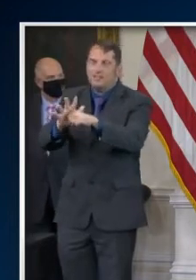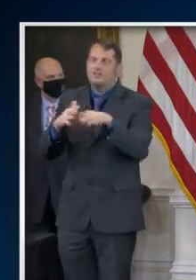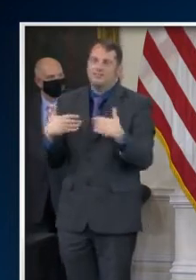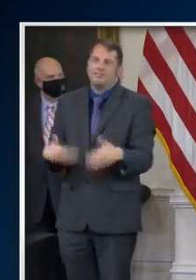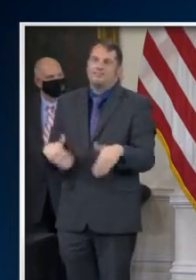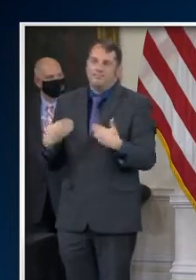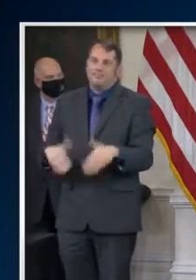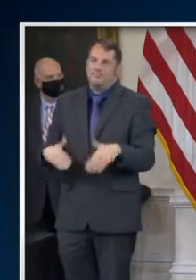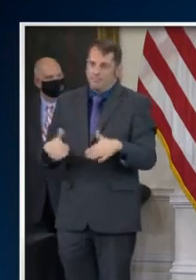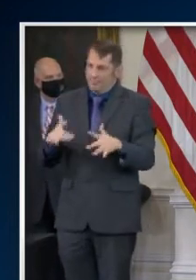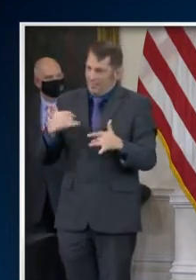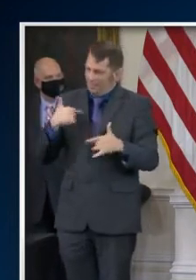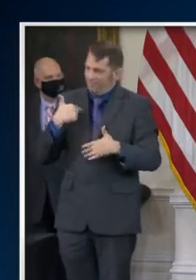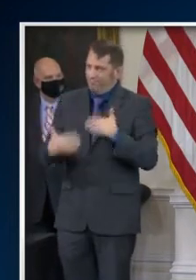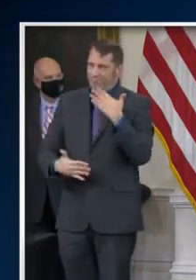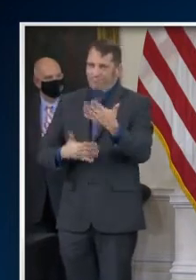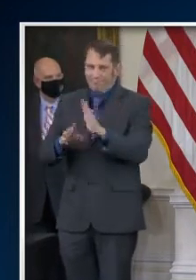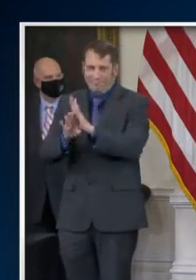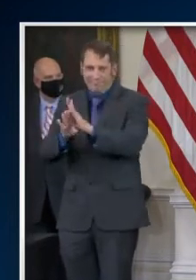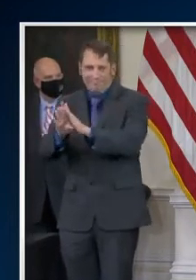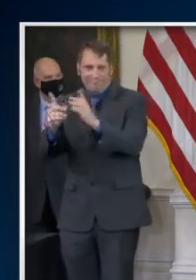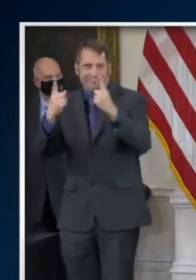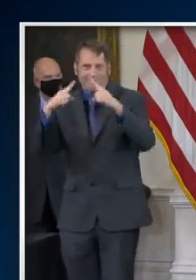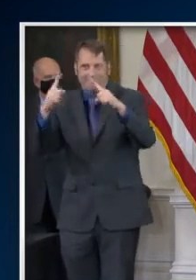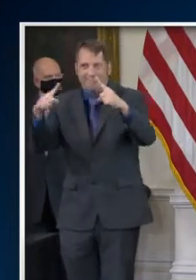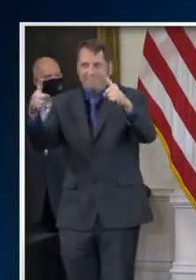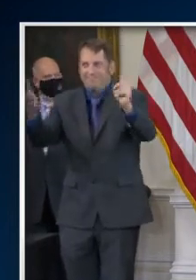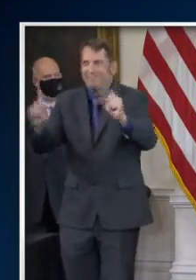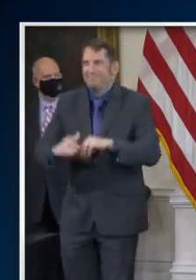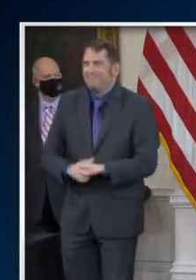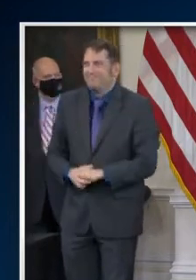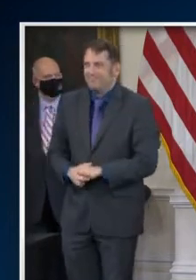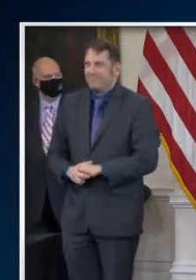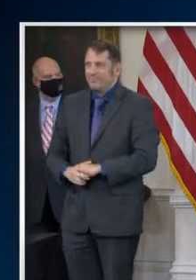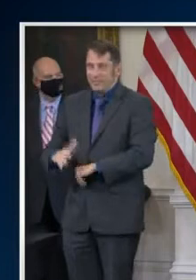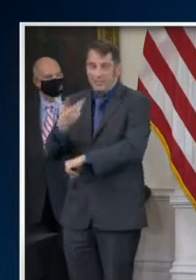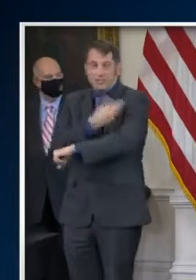THE CONTINUED CONTRIBUTION IN DEFEATING THE VIRUS CONTRIBUTES TO THE SUCCESS.